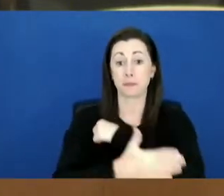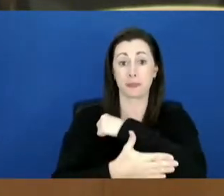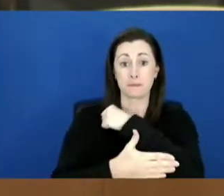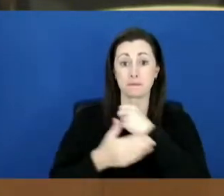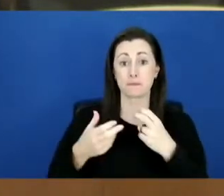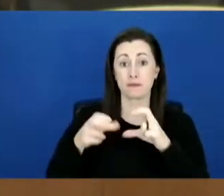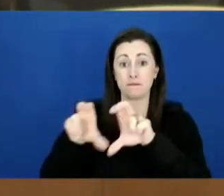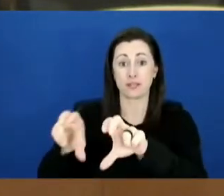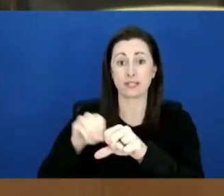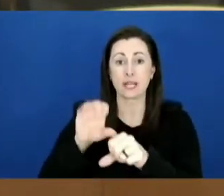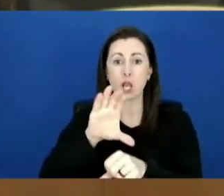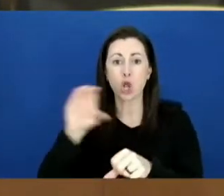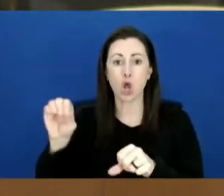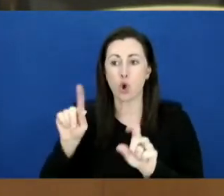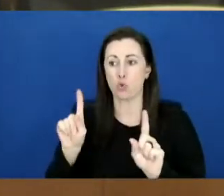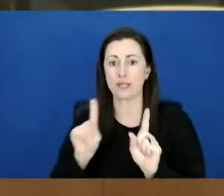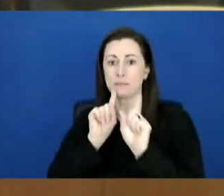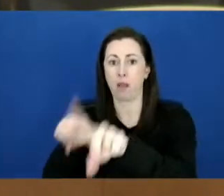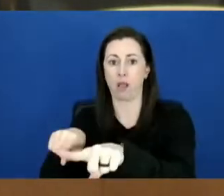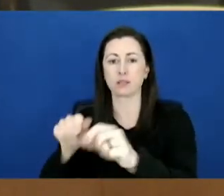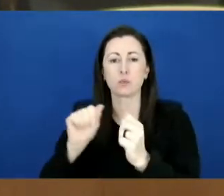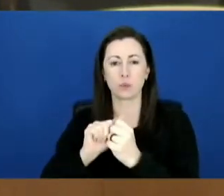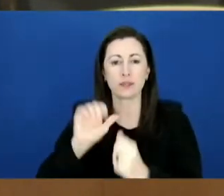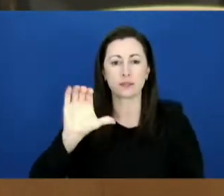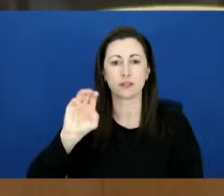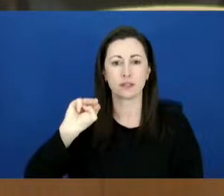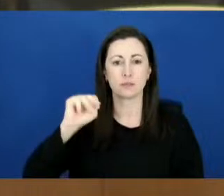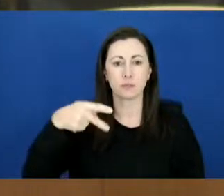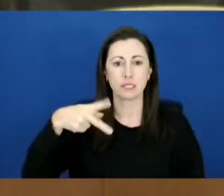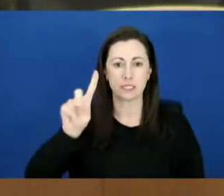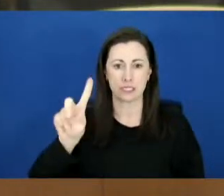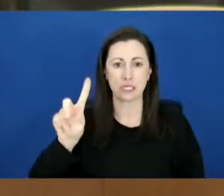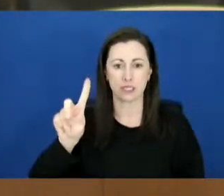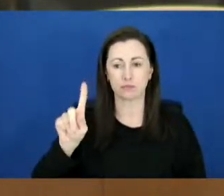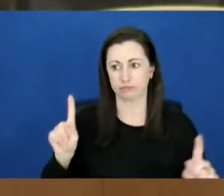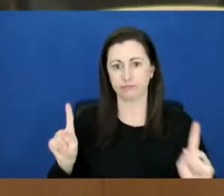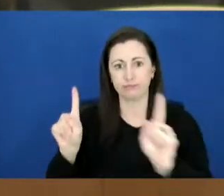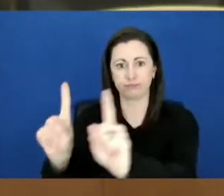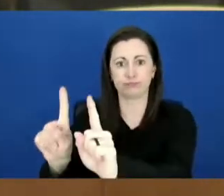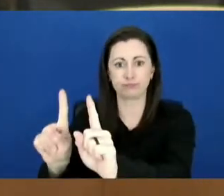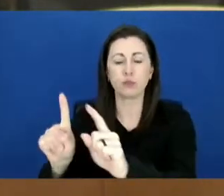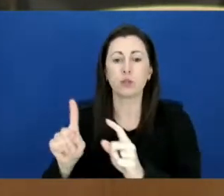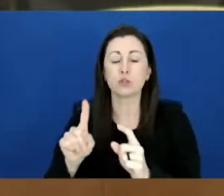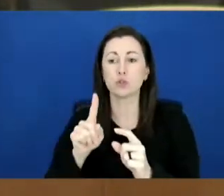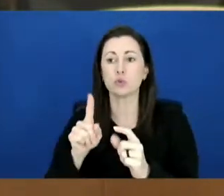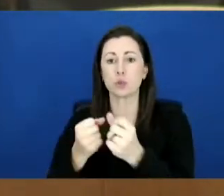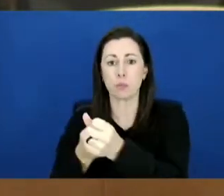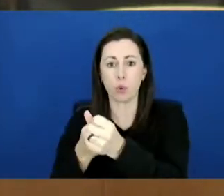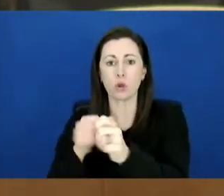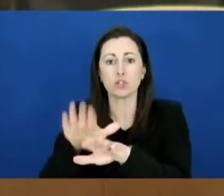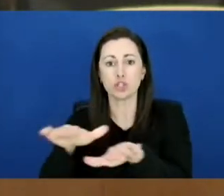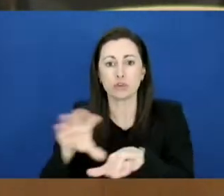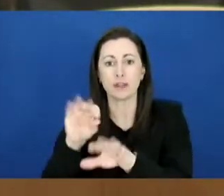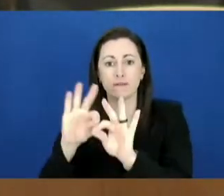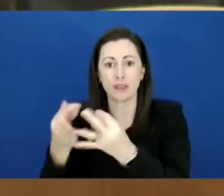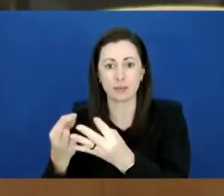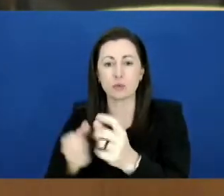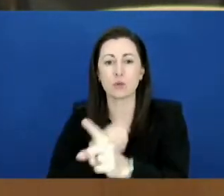POLICING. THE COUNTY INVESTED IN CO-RESPONSE ALONGSIDE THE